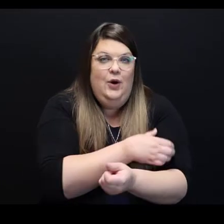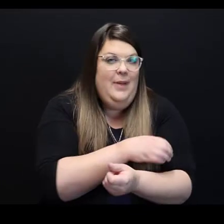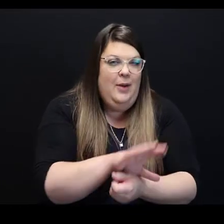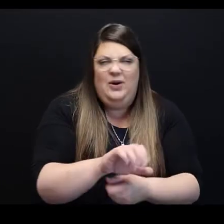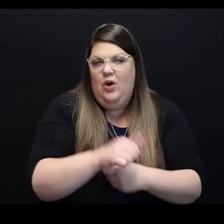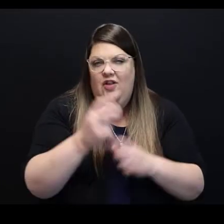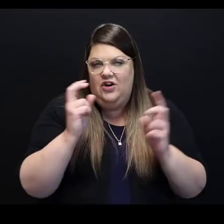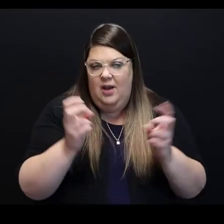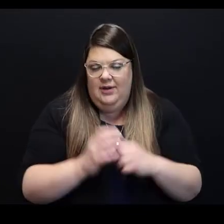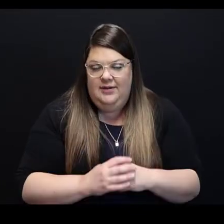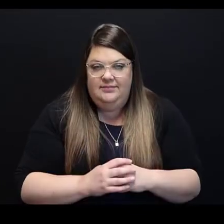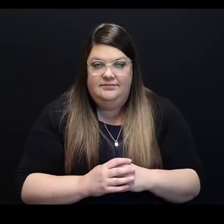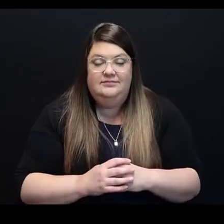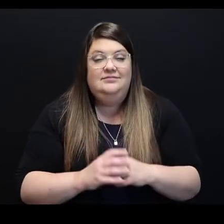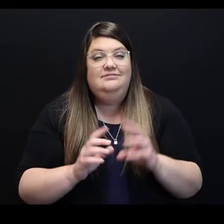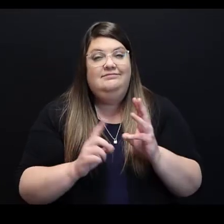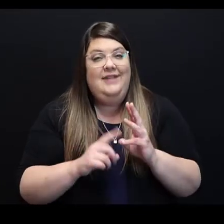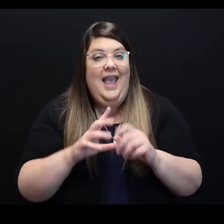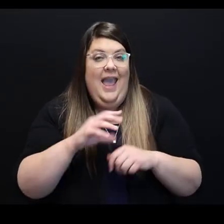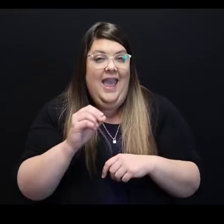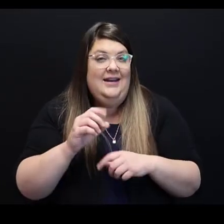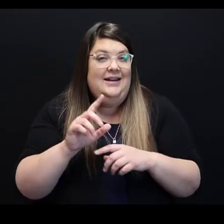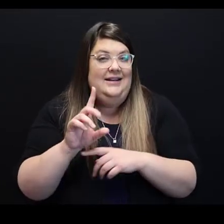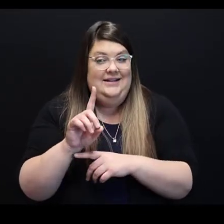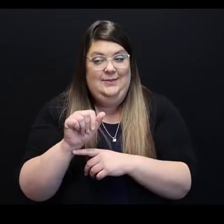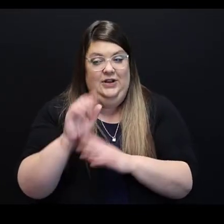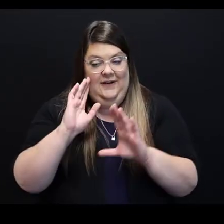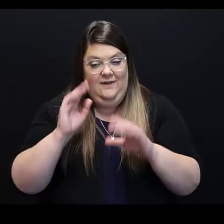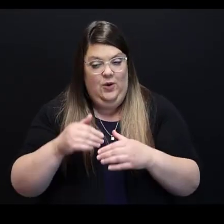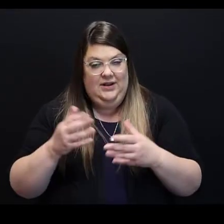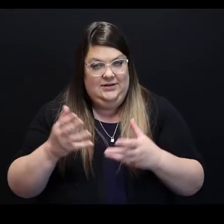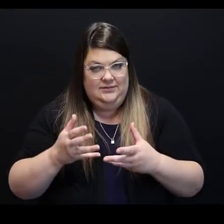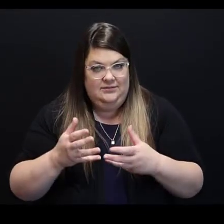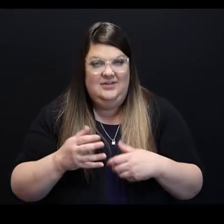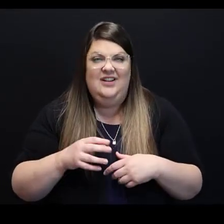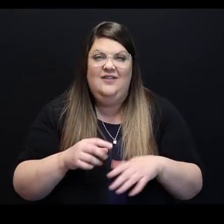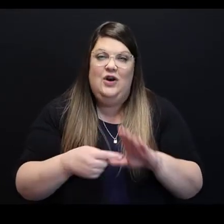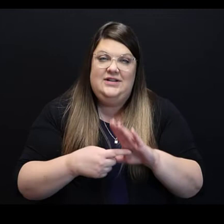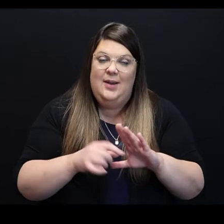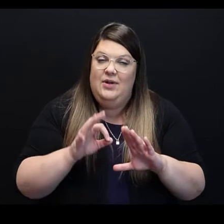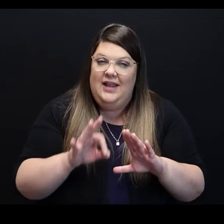and the disability focus of the training or event. For instance, if the event is focused on